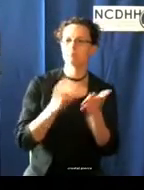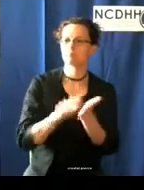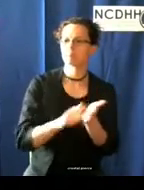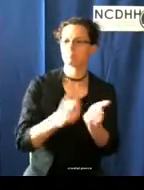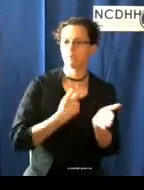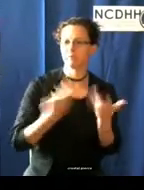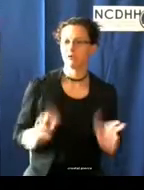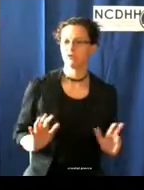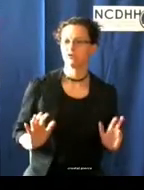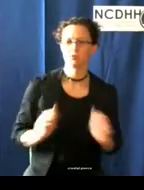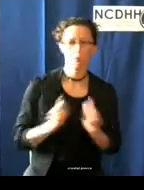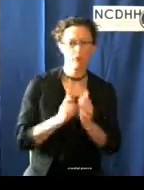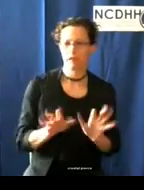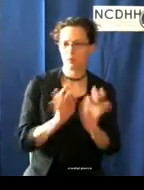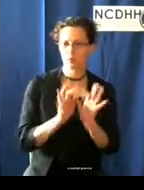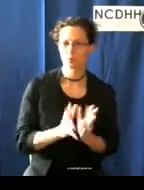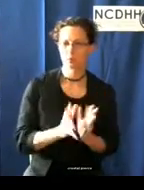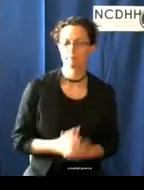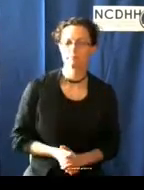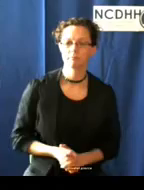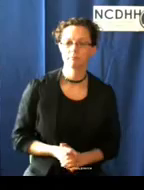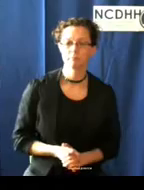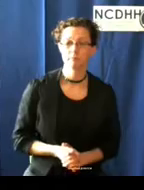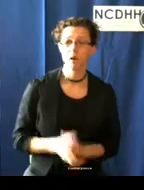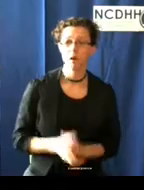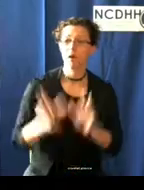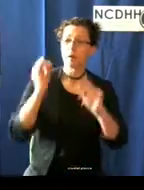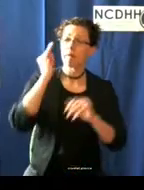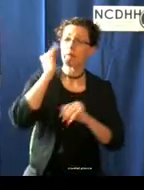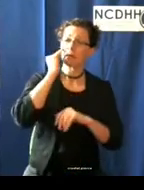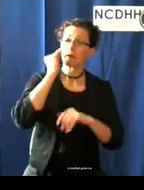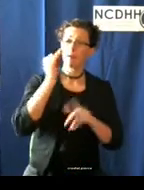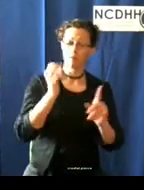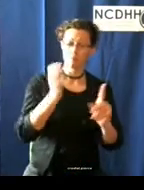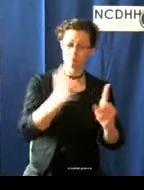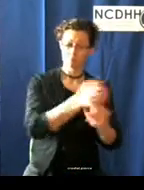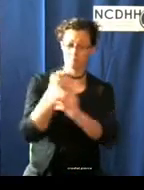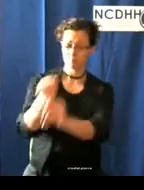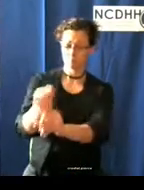SHALL BE HELD IN CUSTODY WAITING FOR A LICENSED INTERPRETER TO SHOW UP